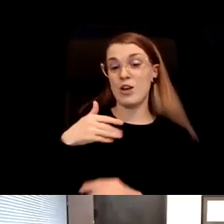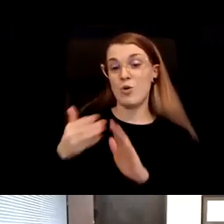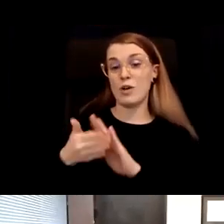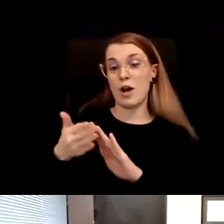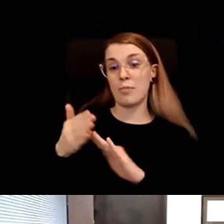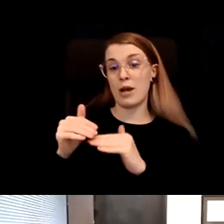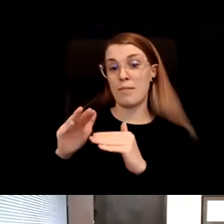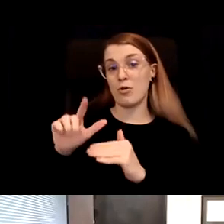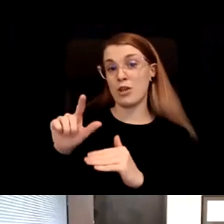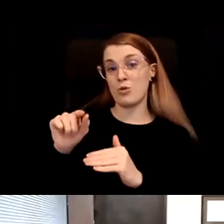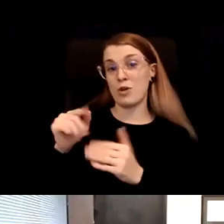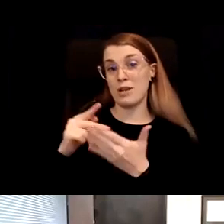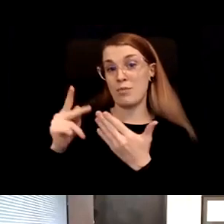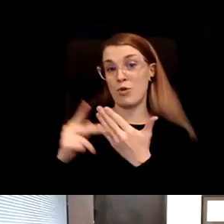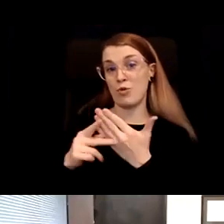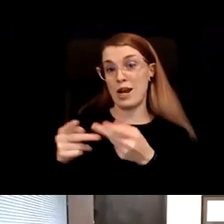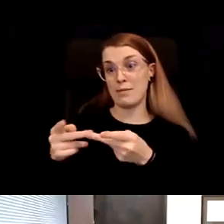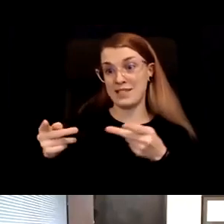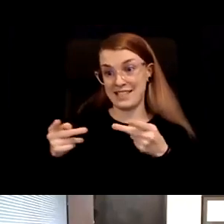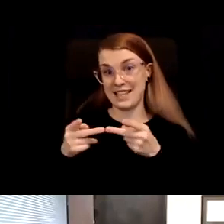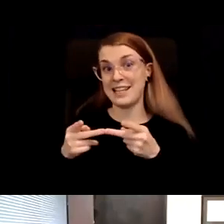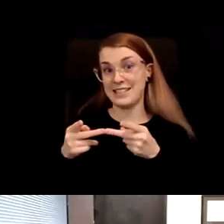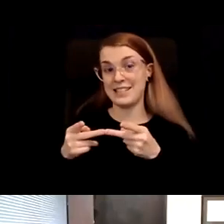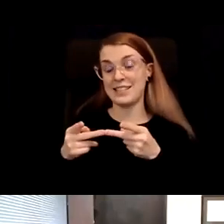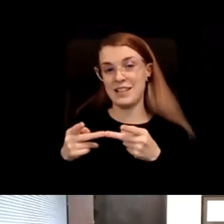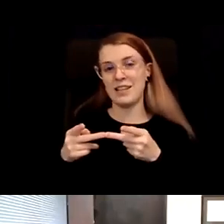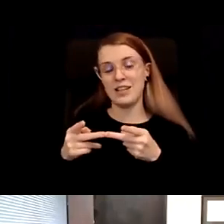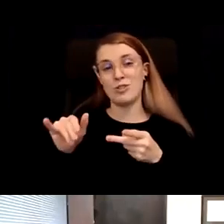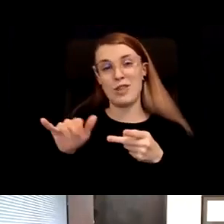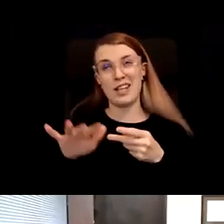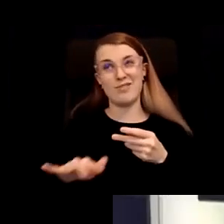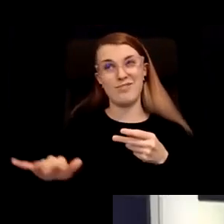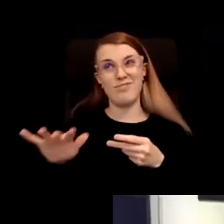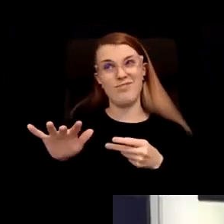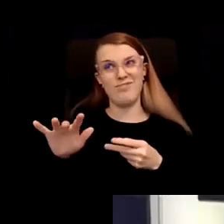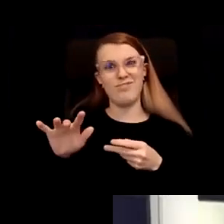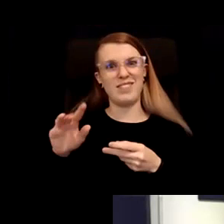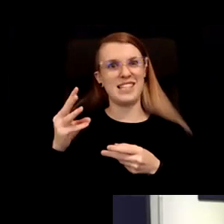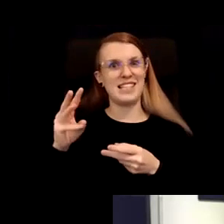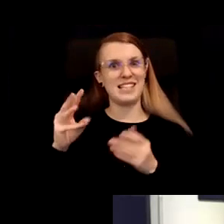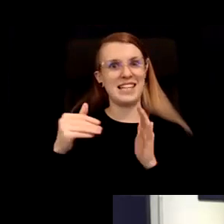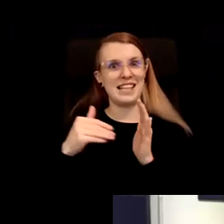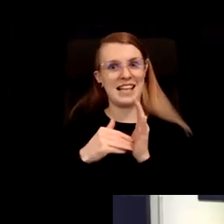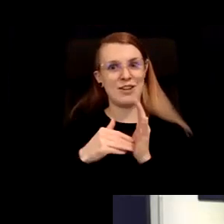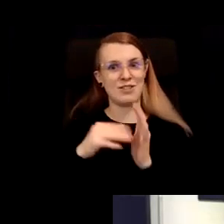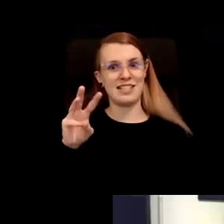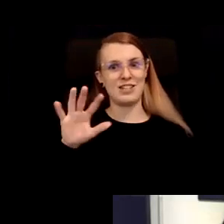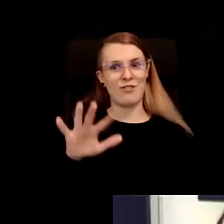within our 19 county area, which spans more than 16,655 square miles.